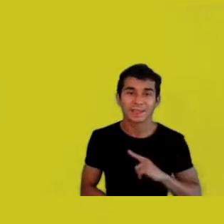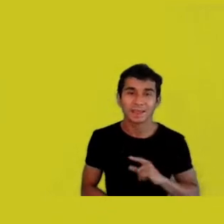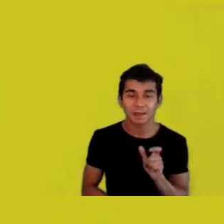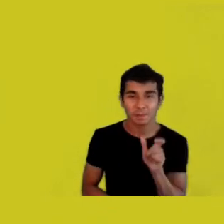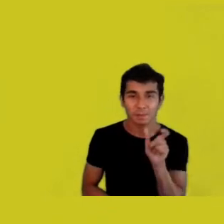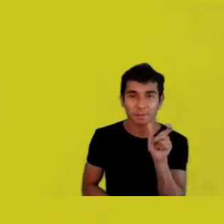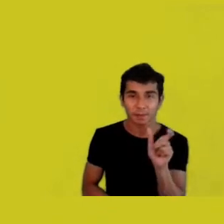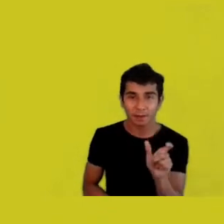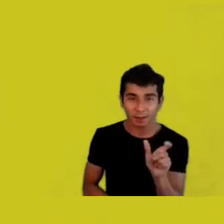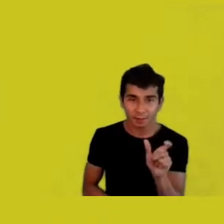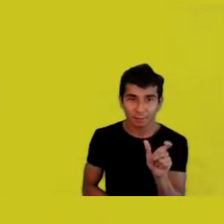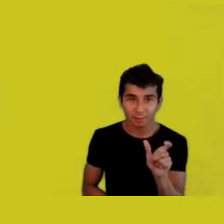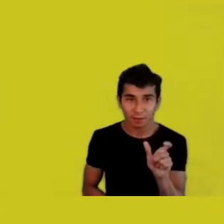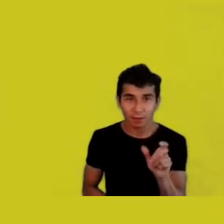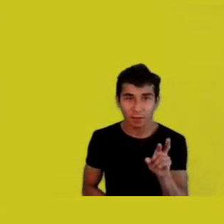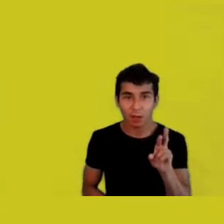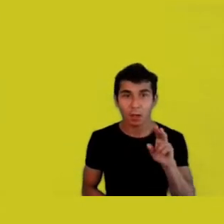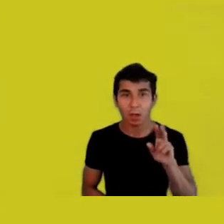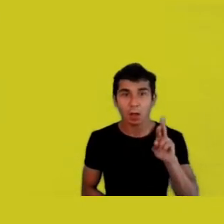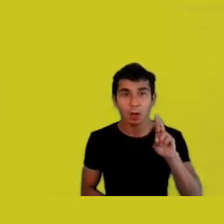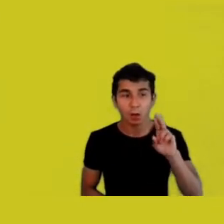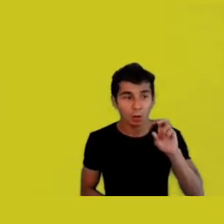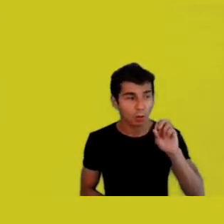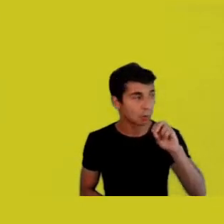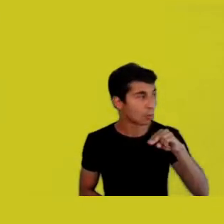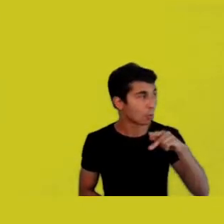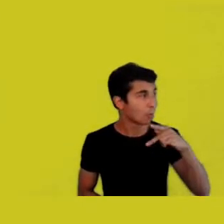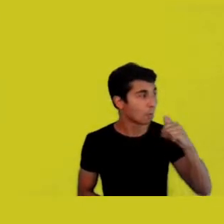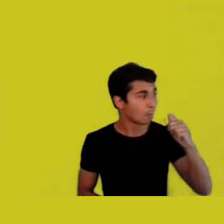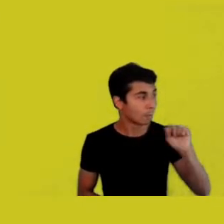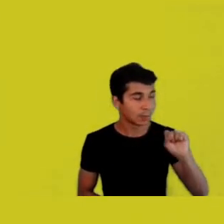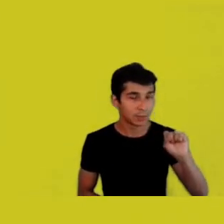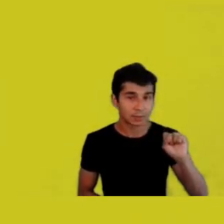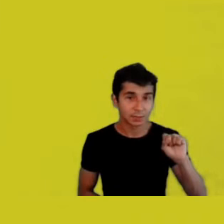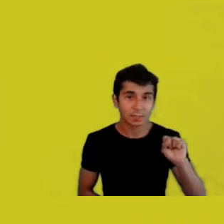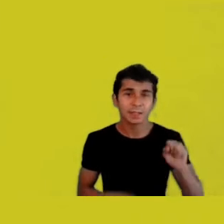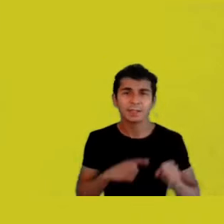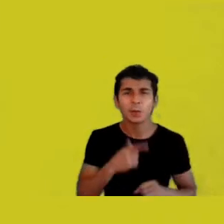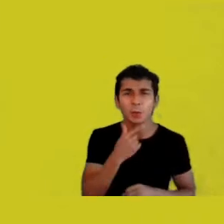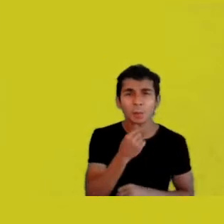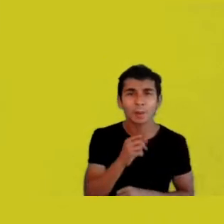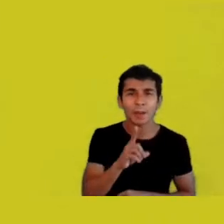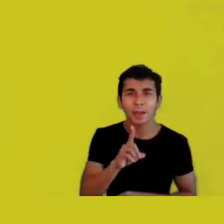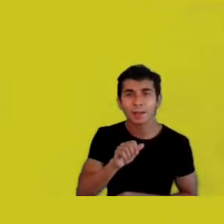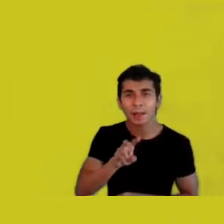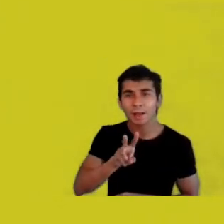In a very appealing way, Davi Kopenawa and Bruce Albert